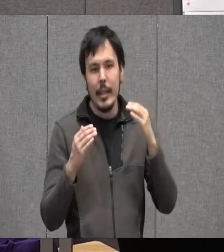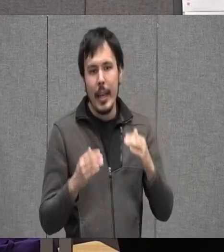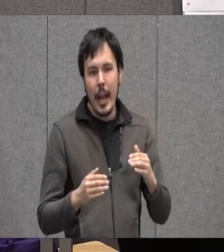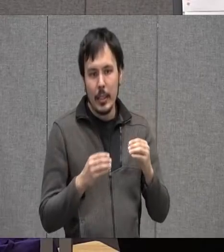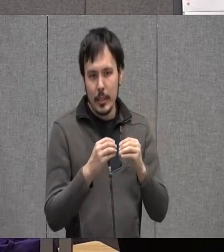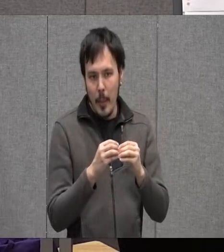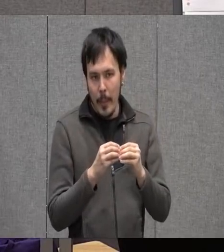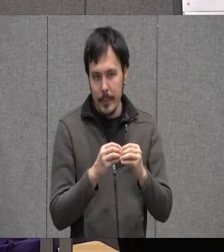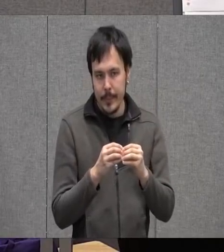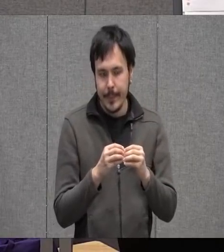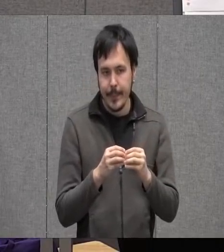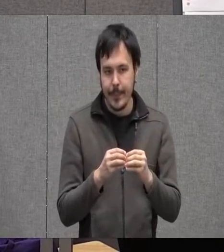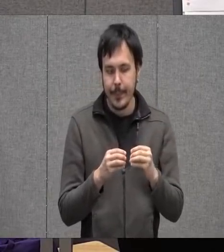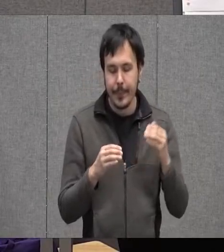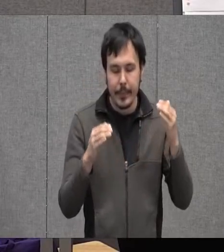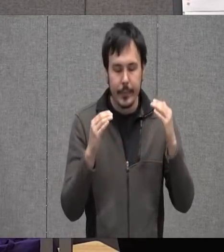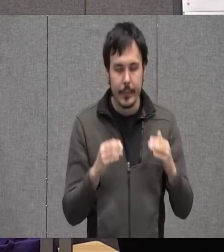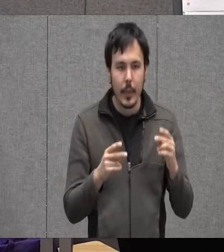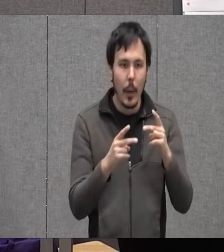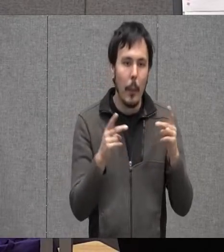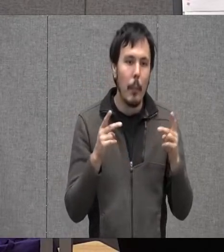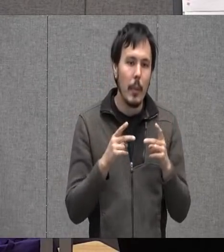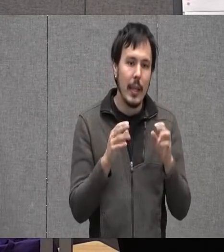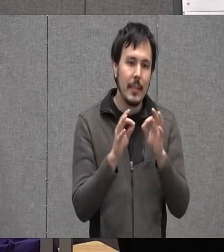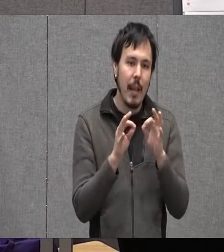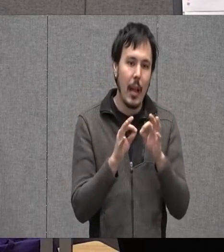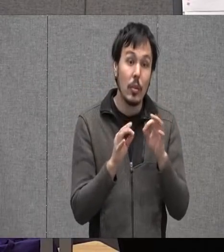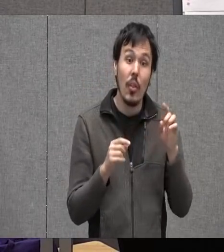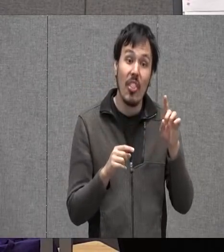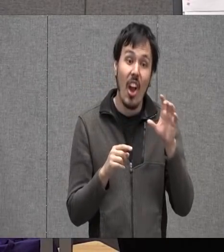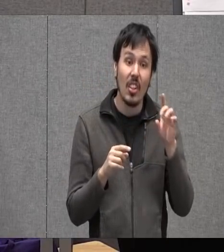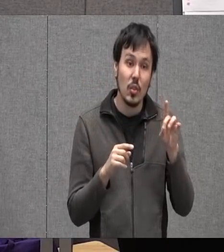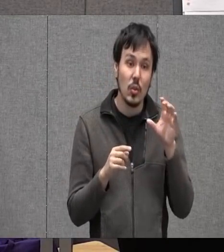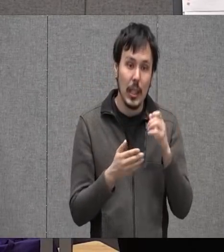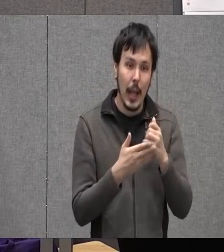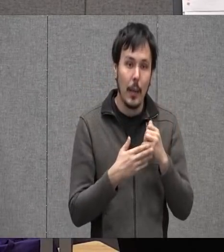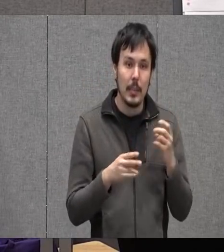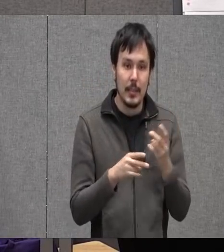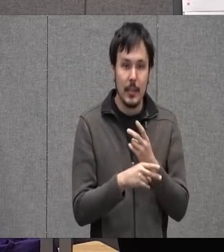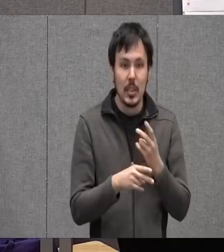that next place value the hundredths to help us out, which is five.